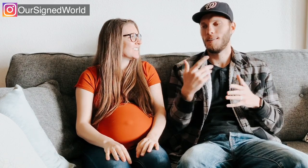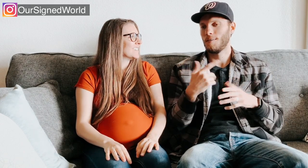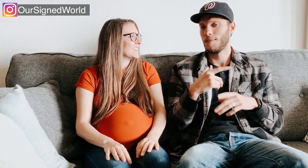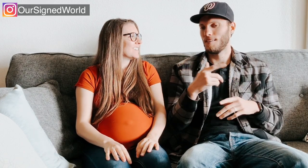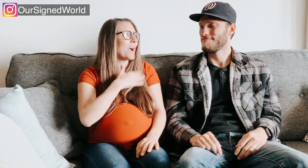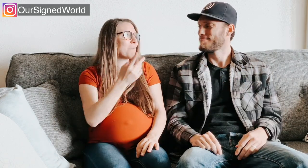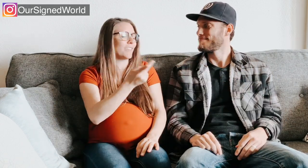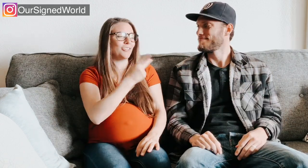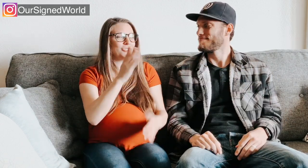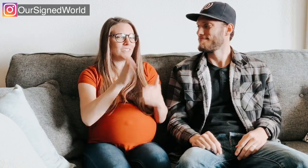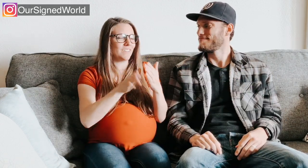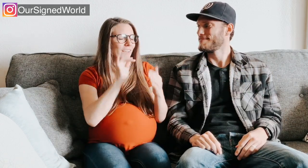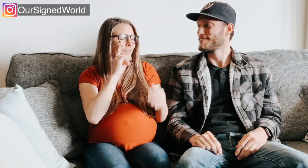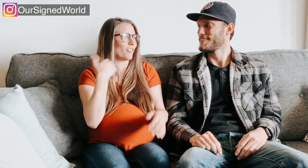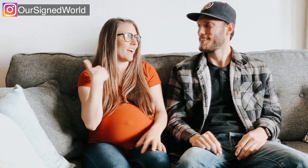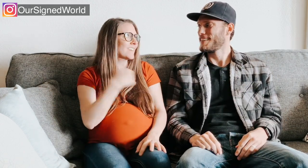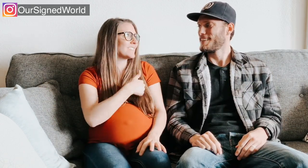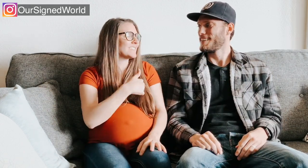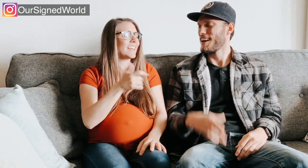I'm happy you two finished that for us.